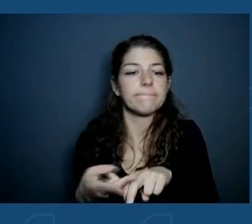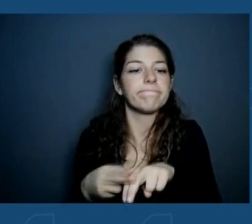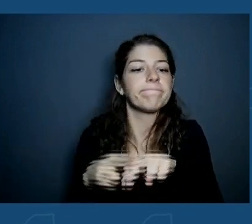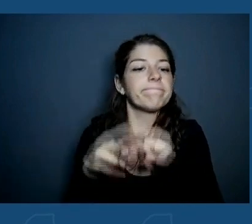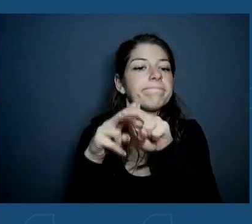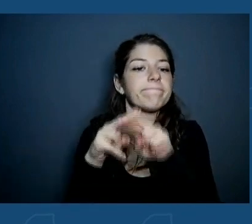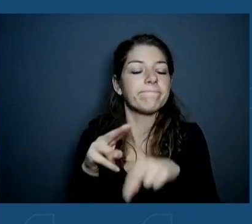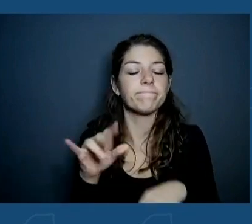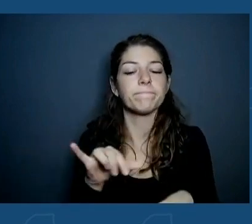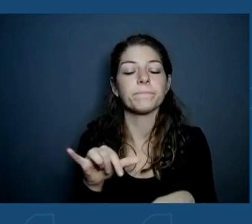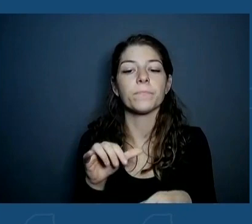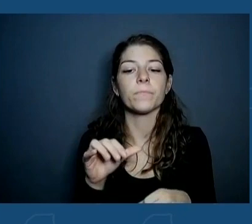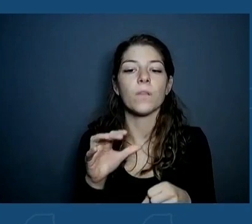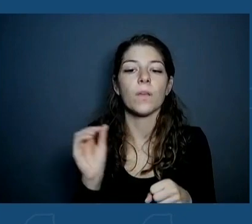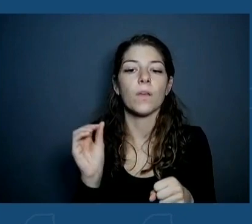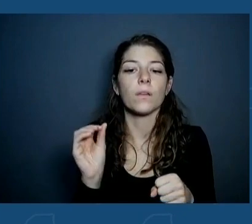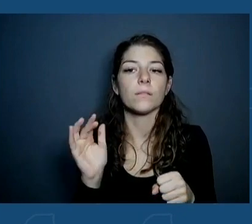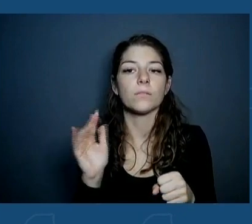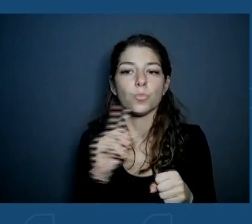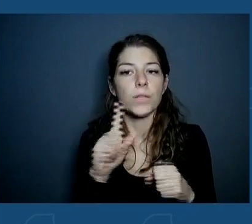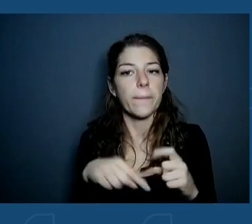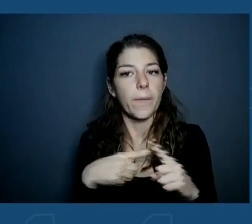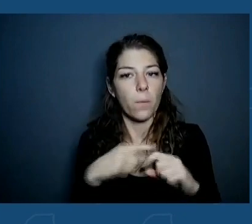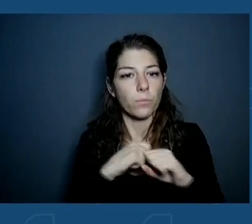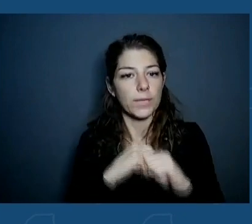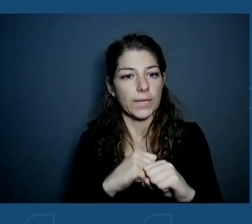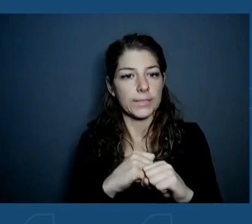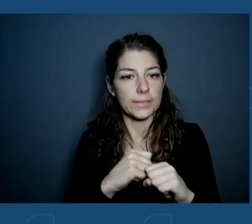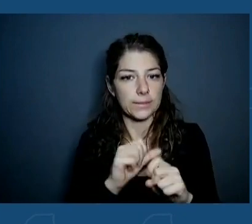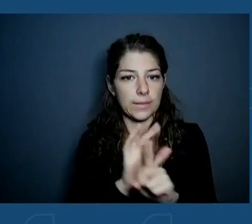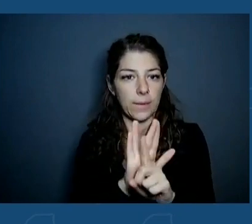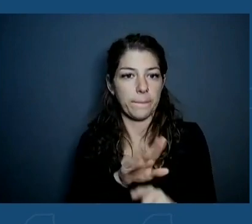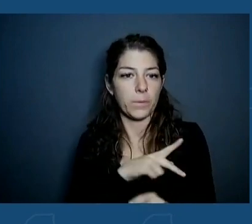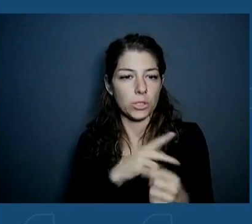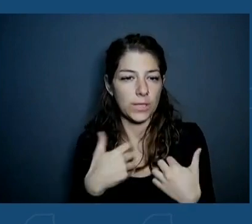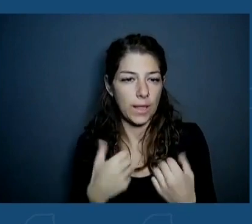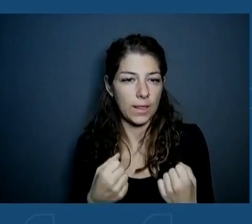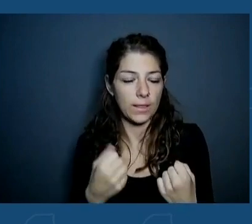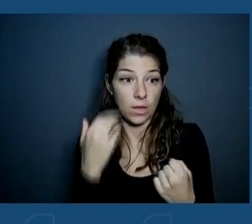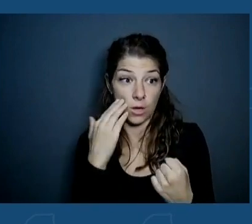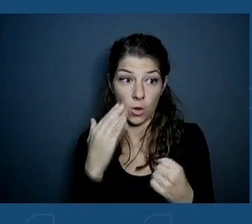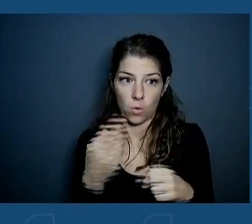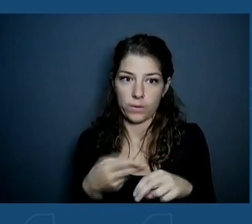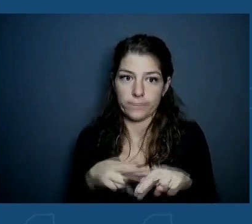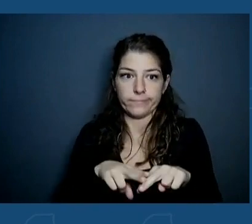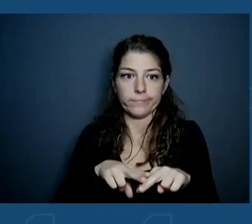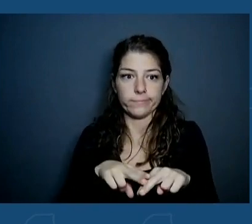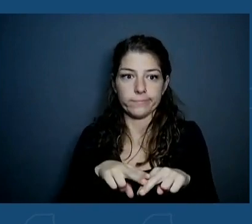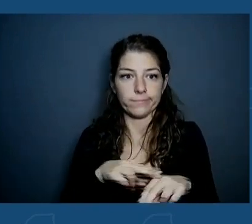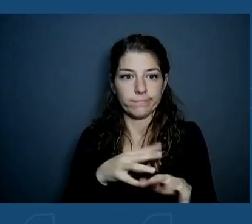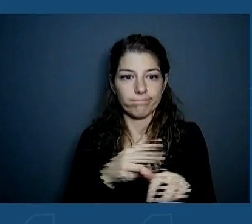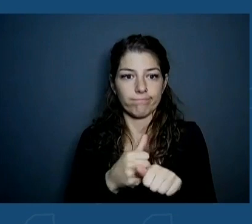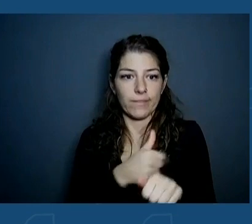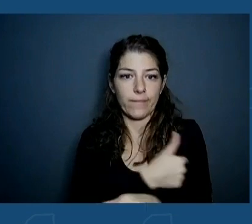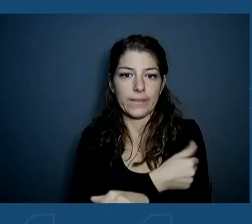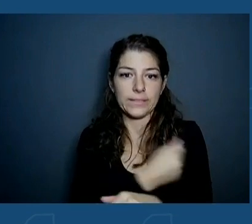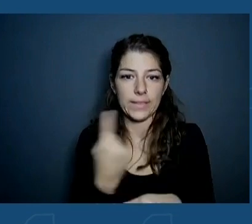GOING UP THE PAST SIX WEEKS 60% OF HOSPITALIZATIONS RIGHT NOW ARE FROM COVID, AS OPPOSED TO